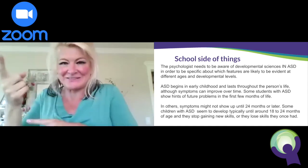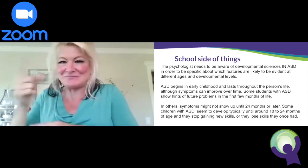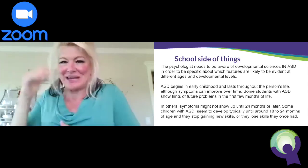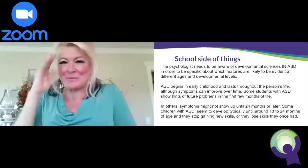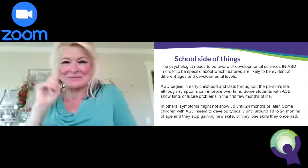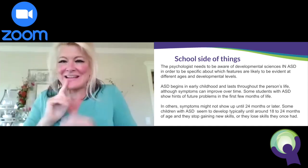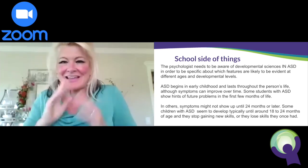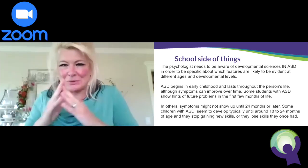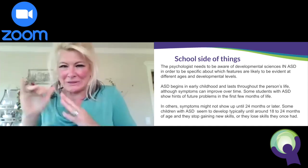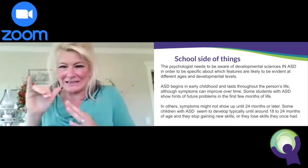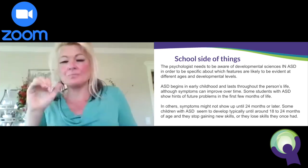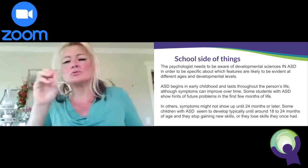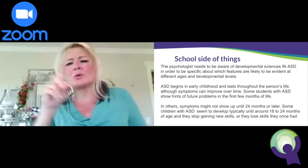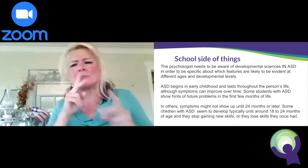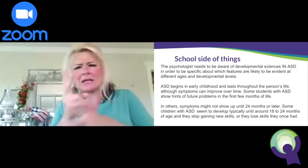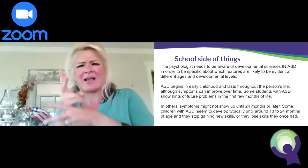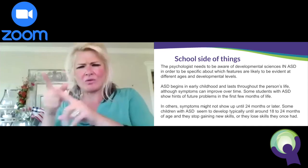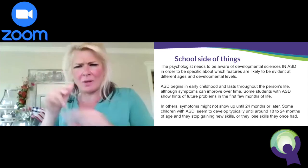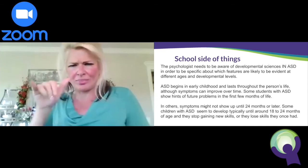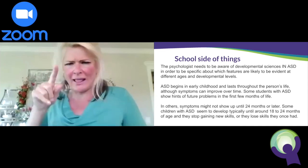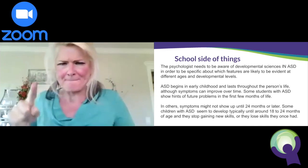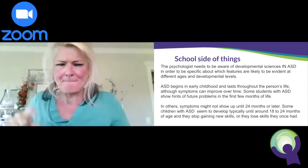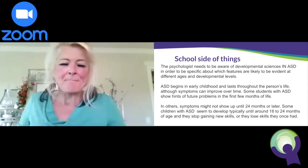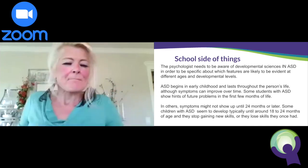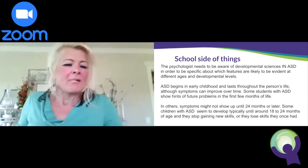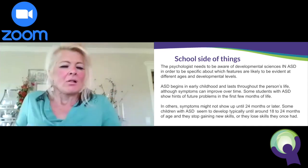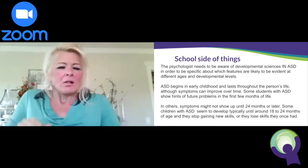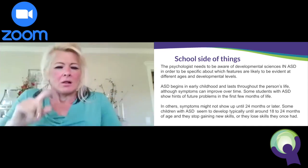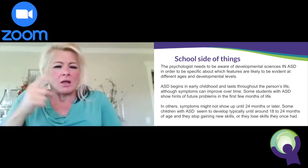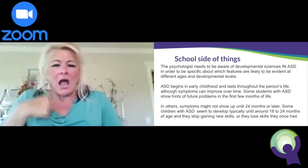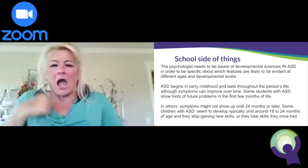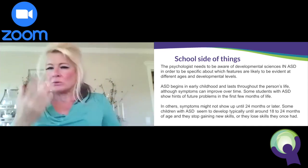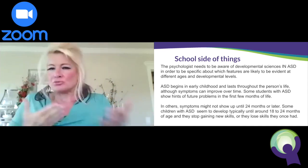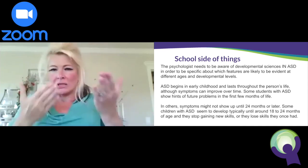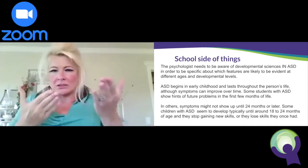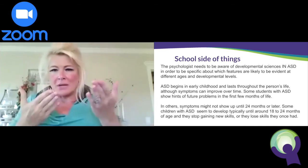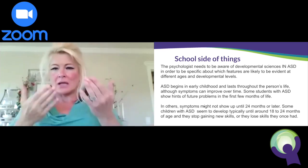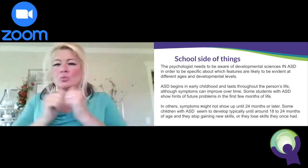because they don't know how to sign or they usually agree with the medical